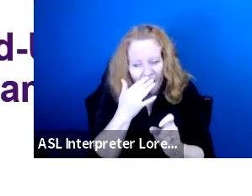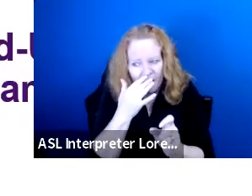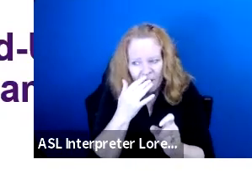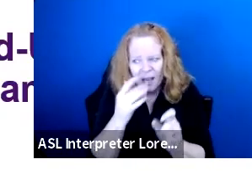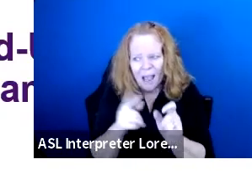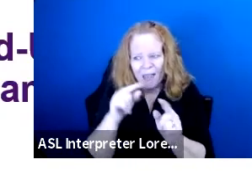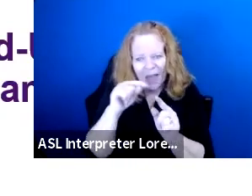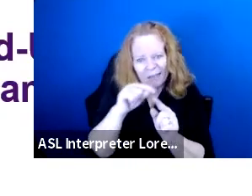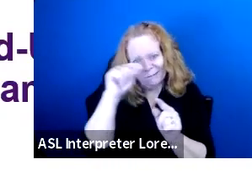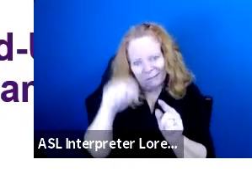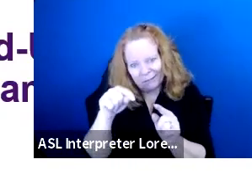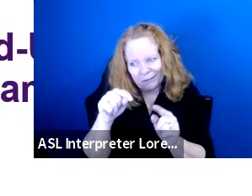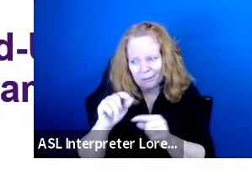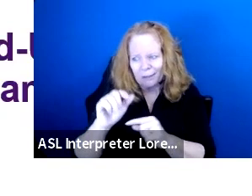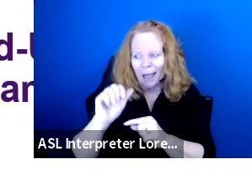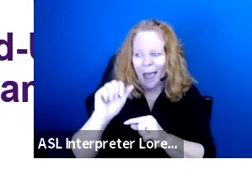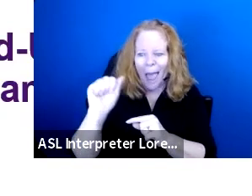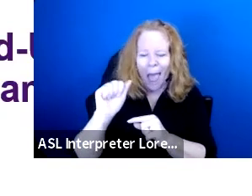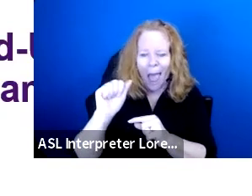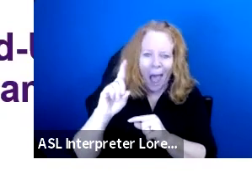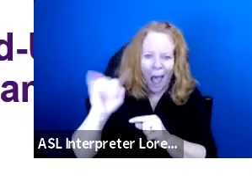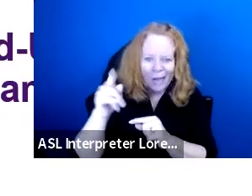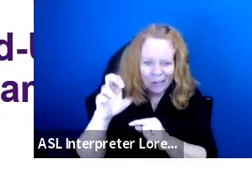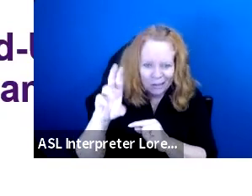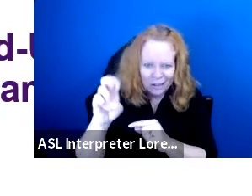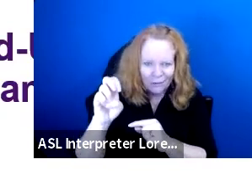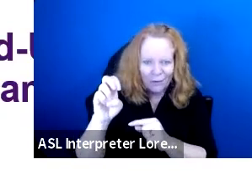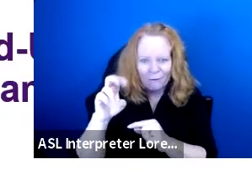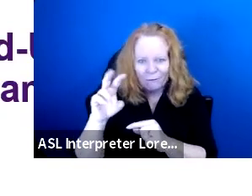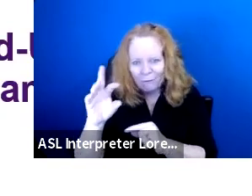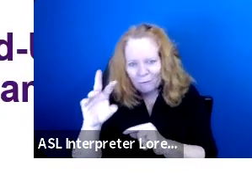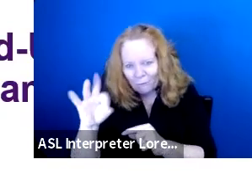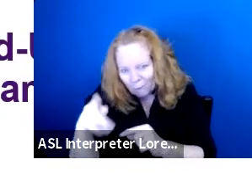adjective phrases or adverb phrases and then from that label an arrow points to some other